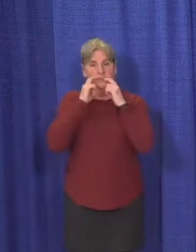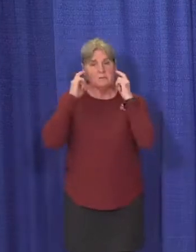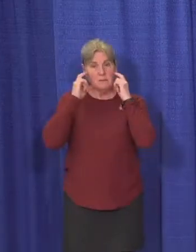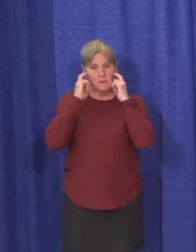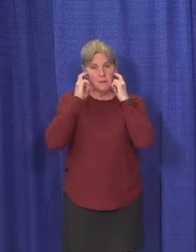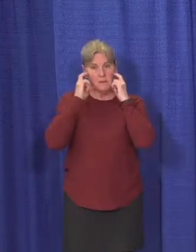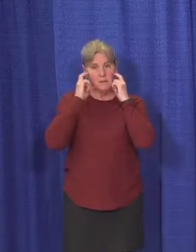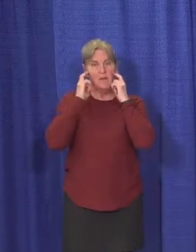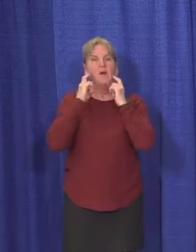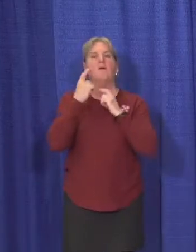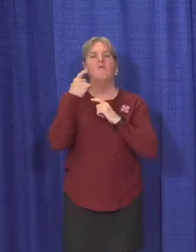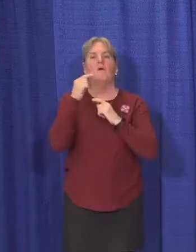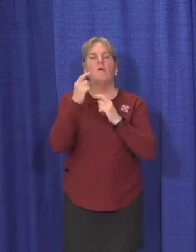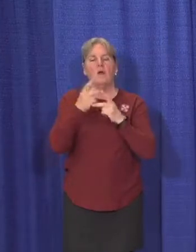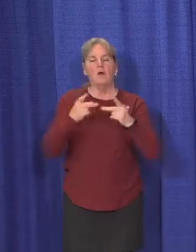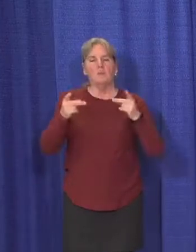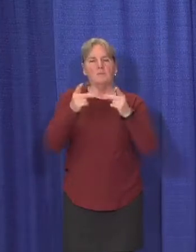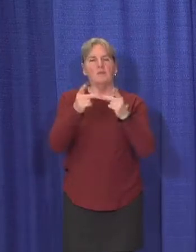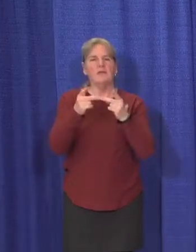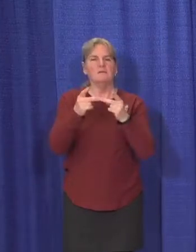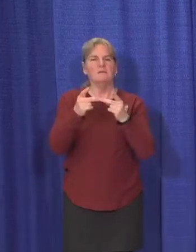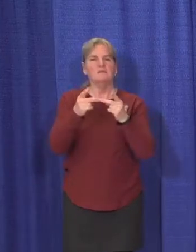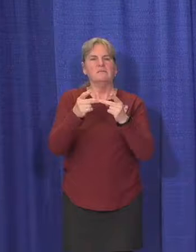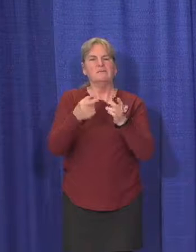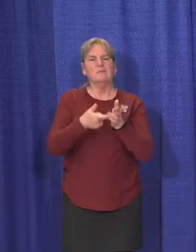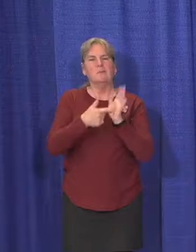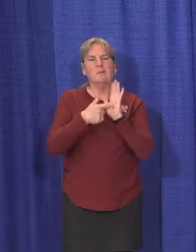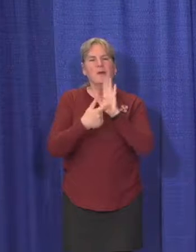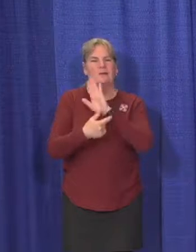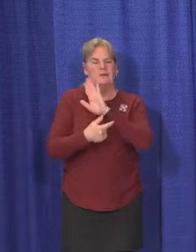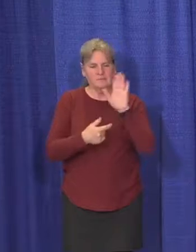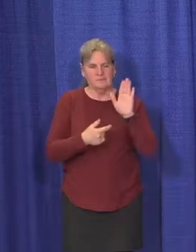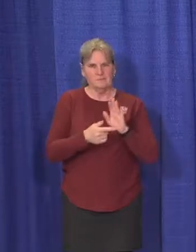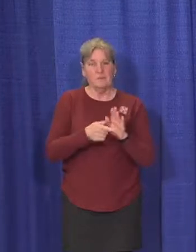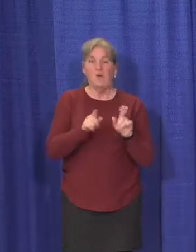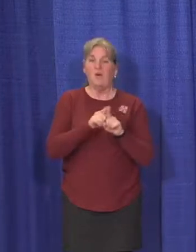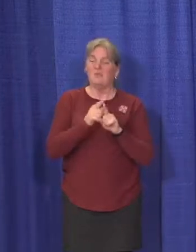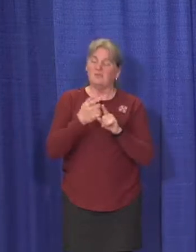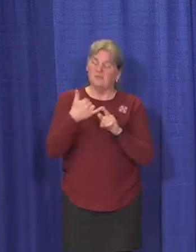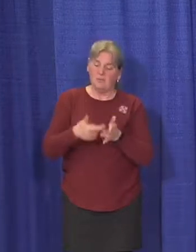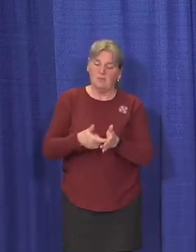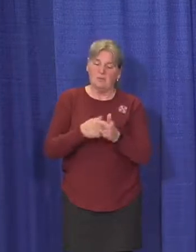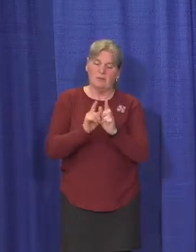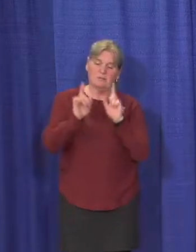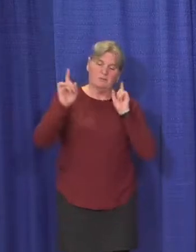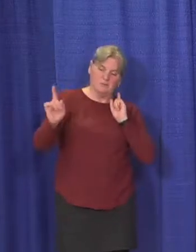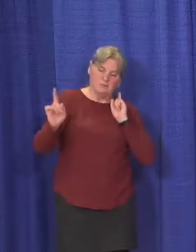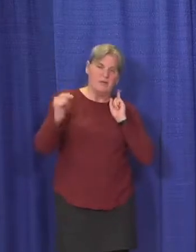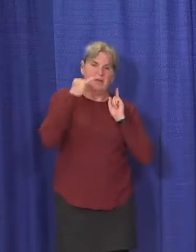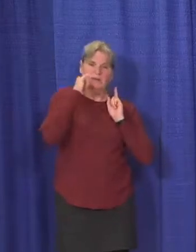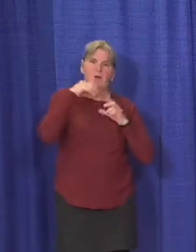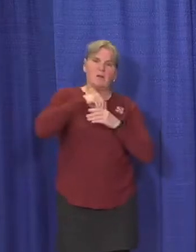a mask in those spaces where it's prescribed. You need to continue to